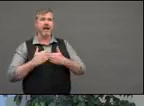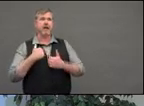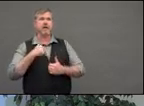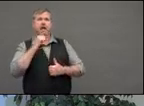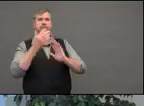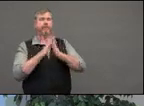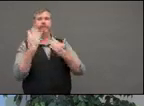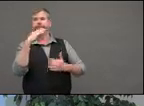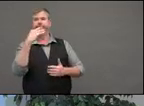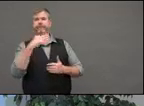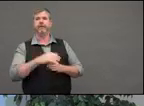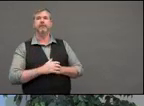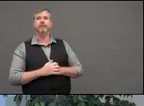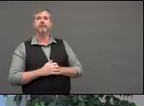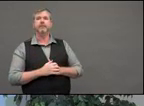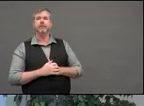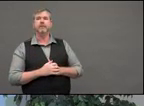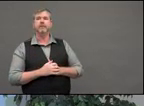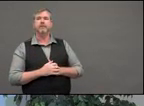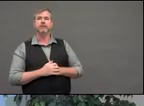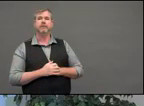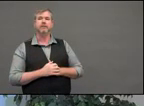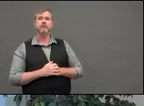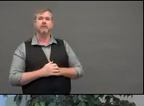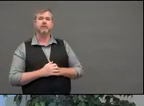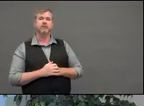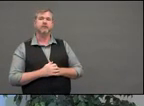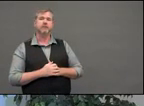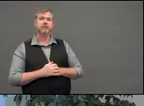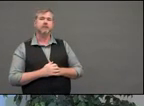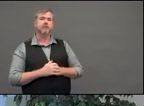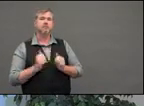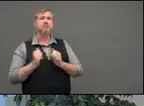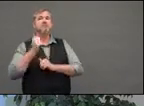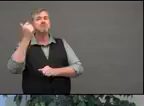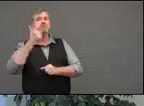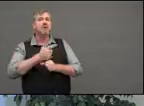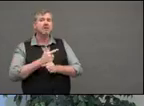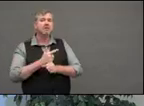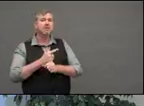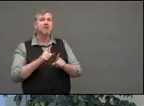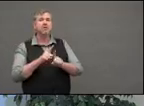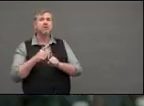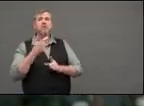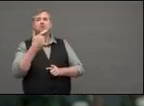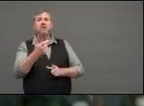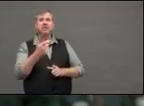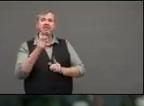and also watching videos on youtube and watching new tv